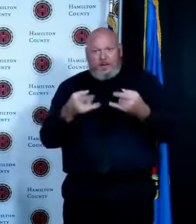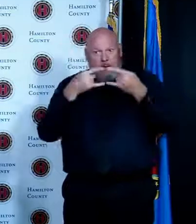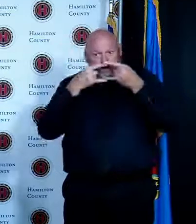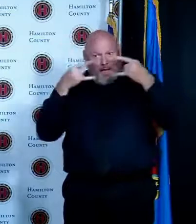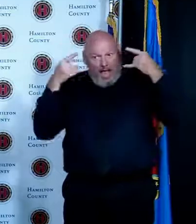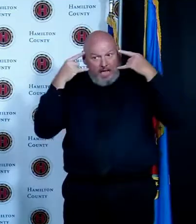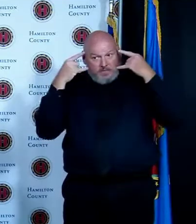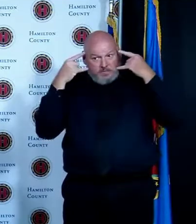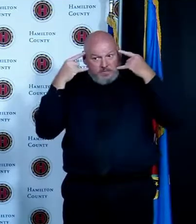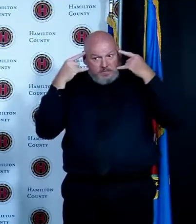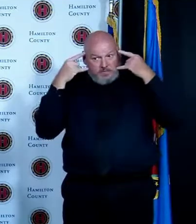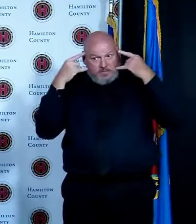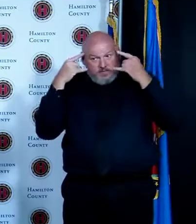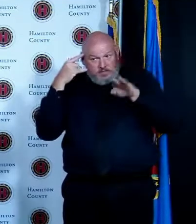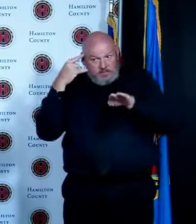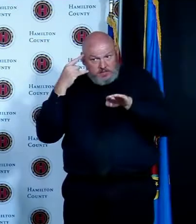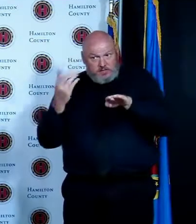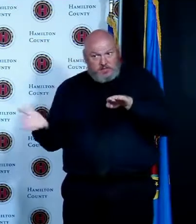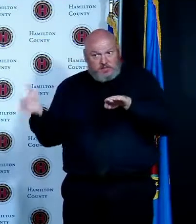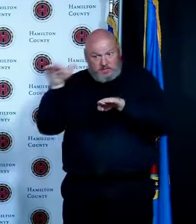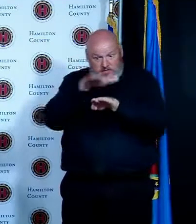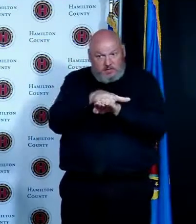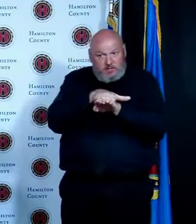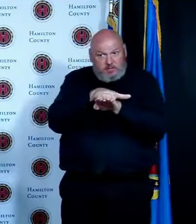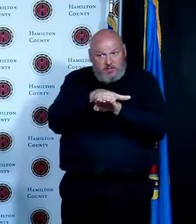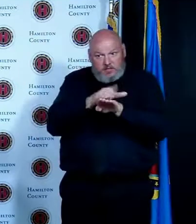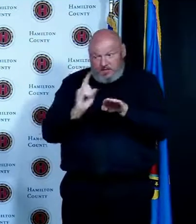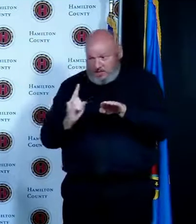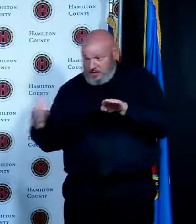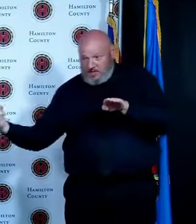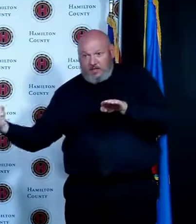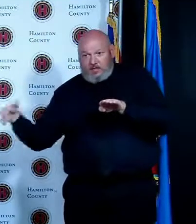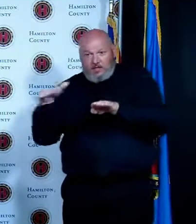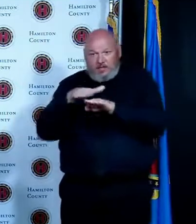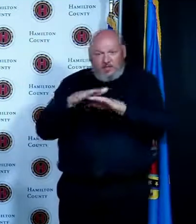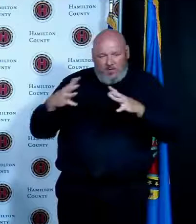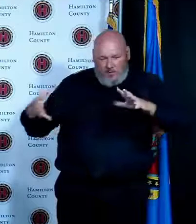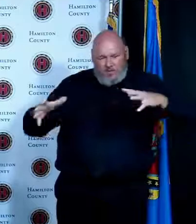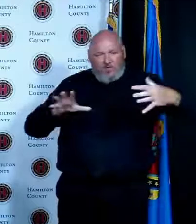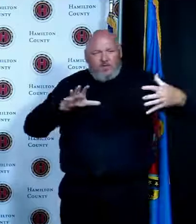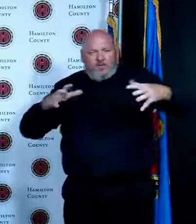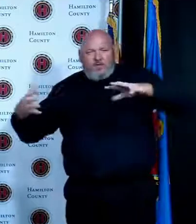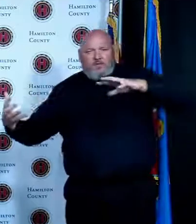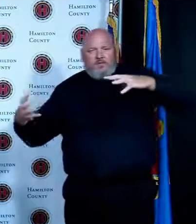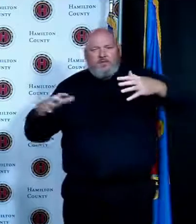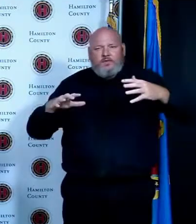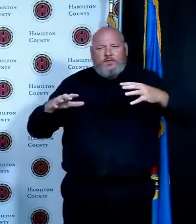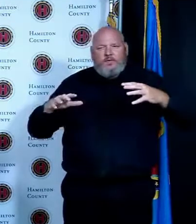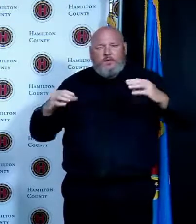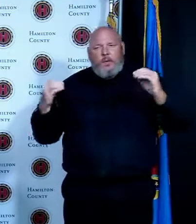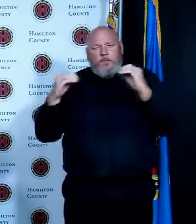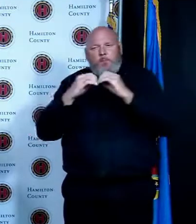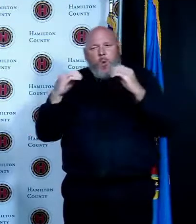significantly reduced almost to zero that's not true in most situations we can't do all three of those things and so